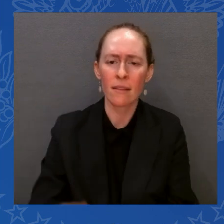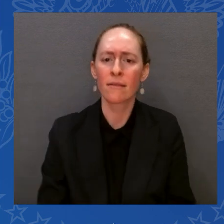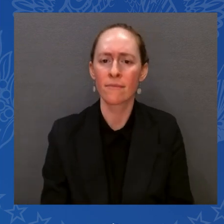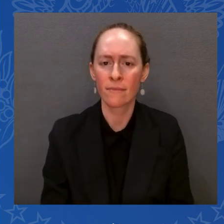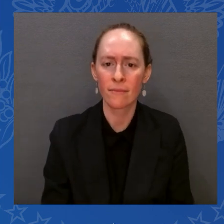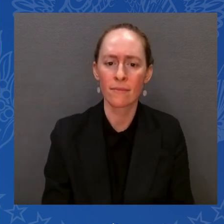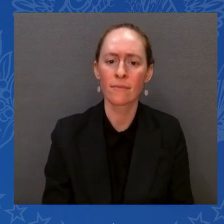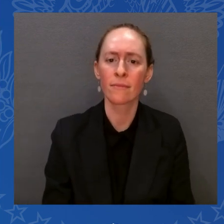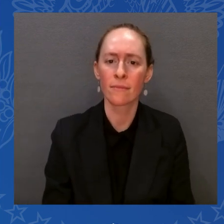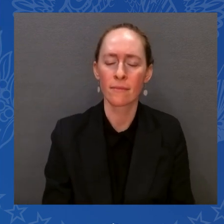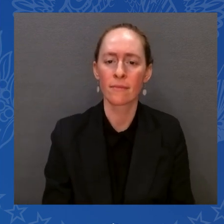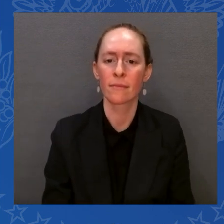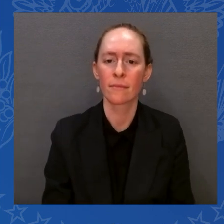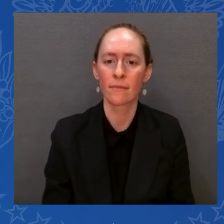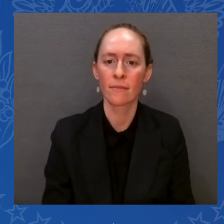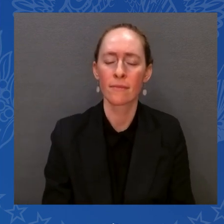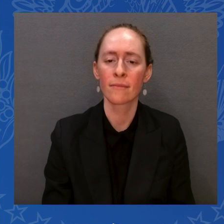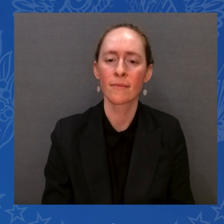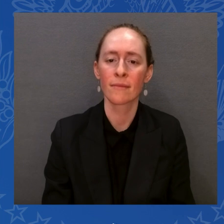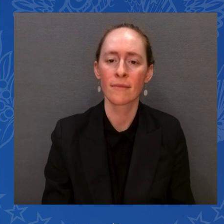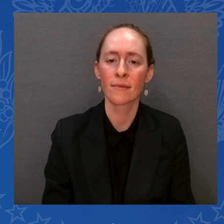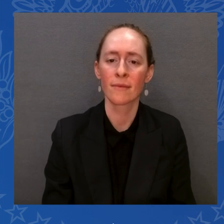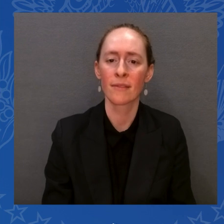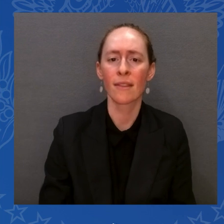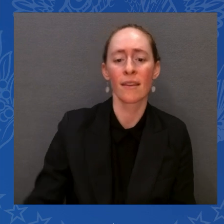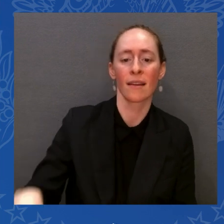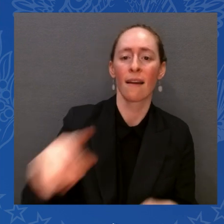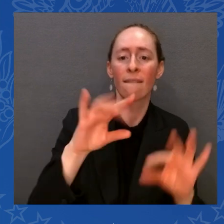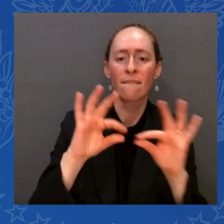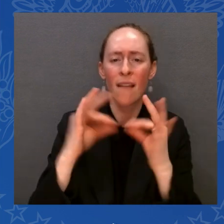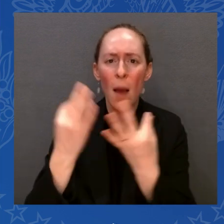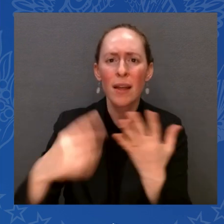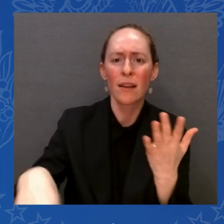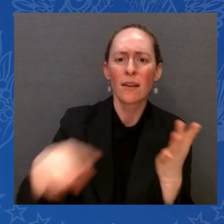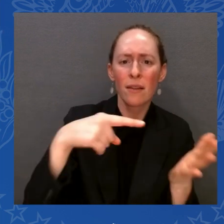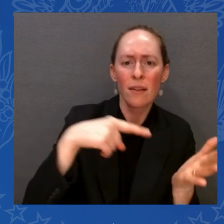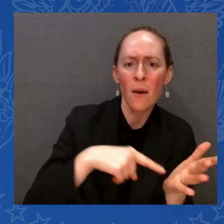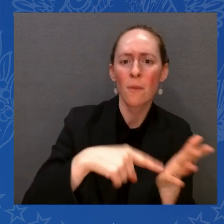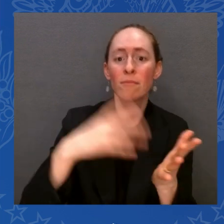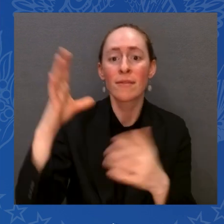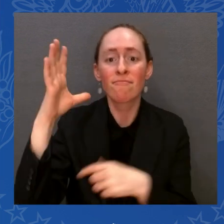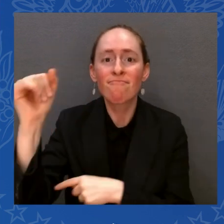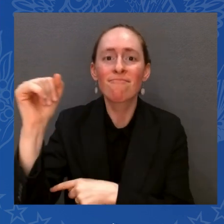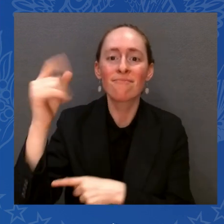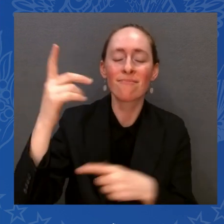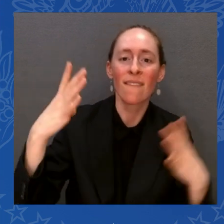I know how unfair it feels when a company overcharges you and think they can get away with it.